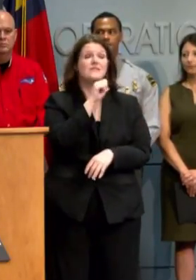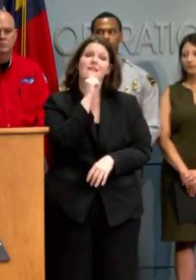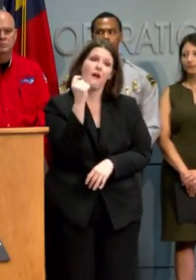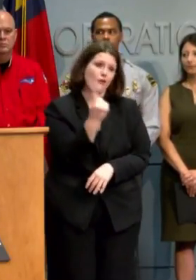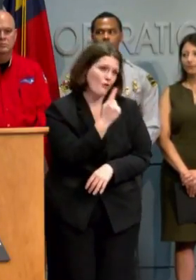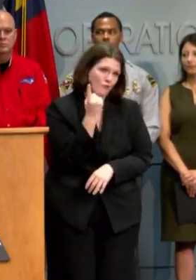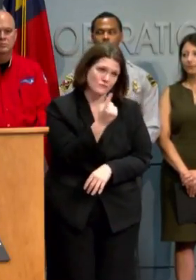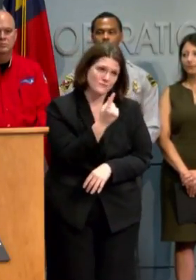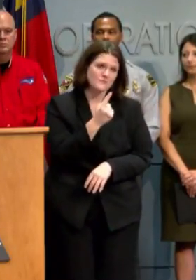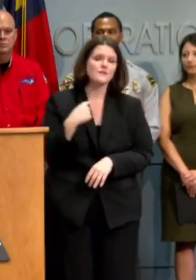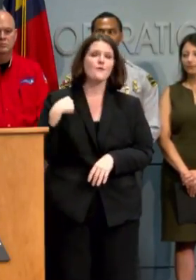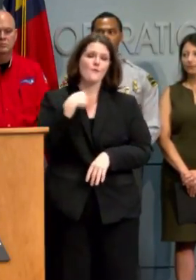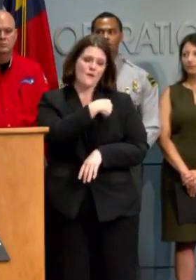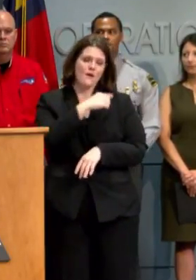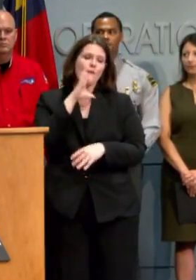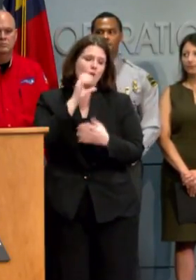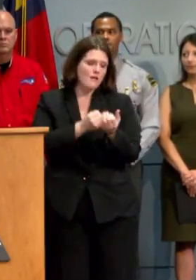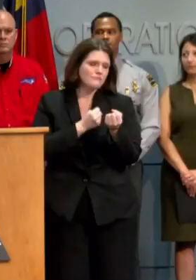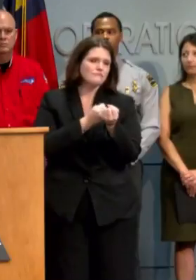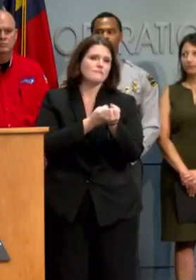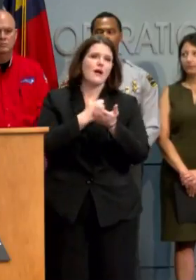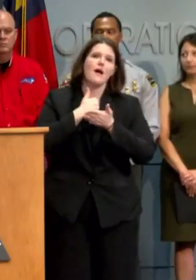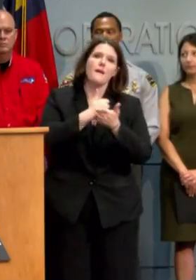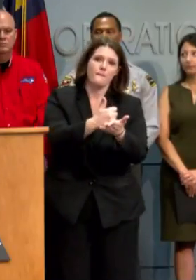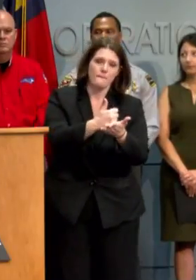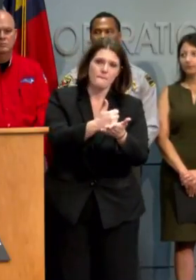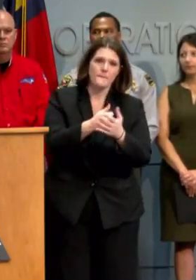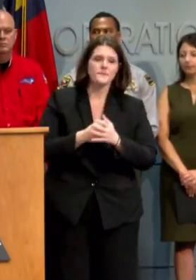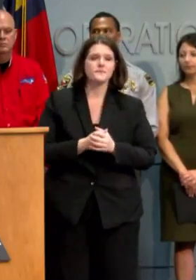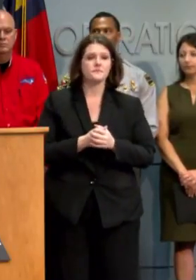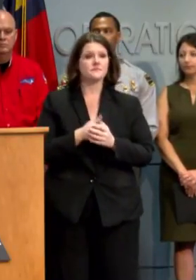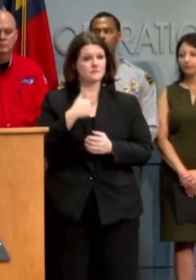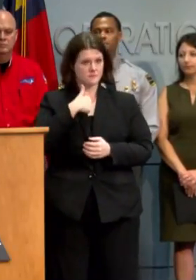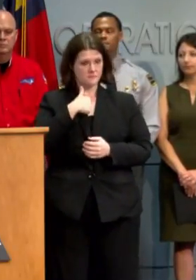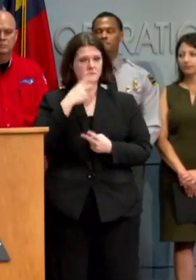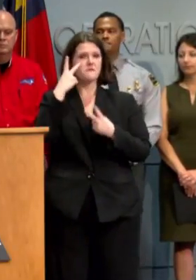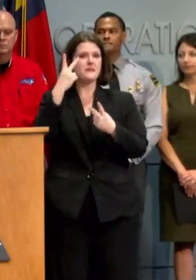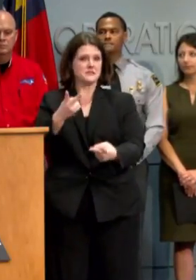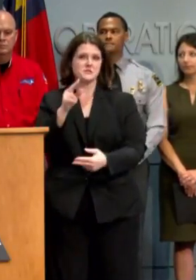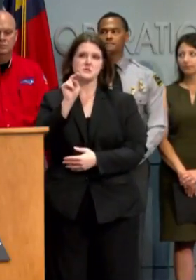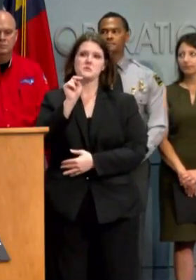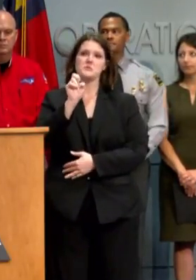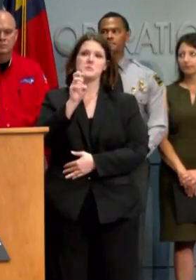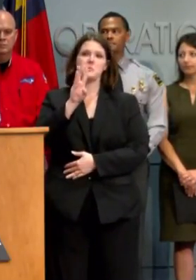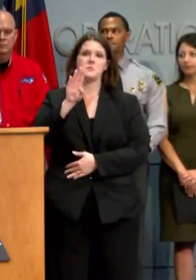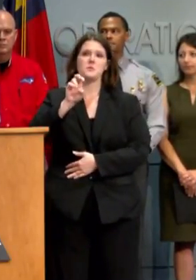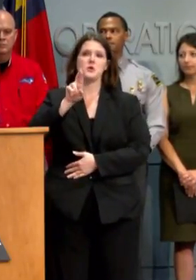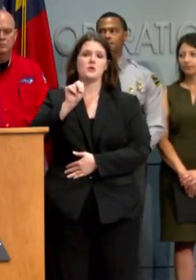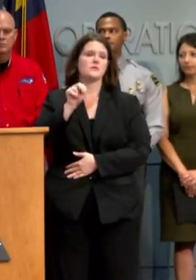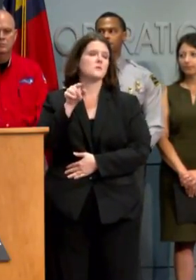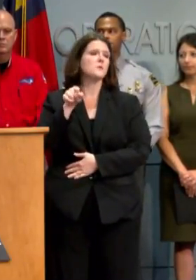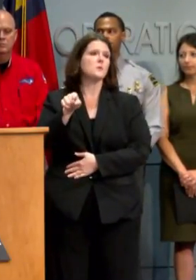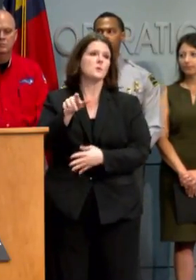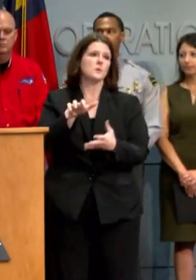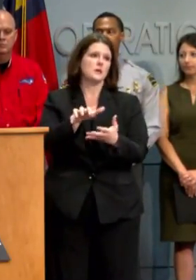ROAD CLOSINGS ARE STILL HAPPENING. KNOW THAT YOU ARE NOT ALONE. AND PEOPLE WILL BE WORKING WITH